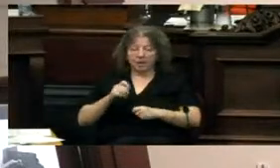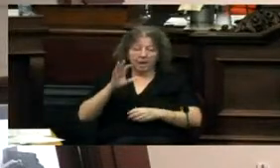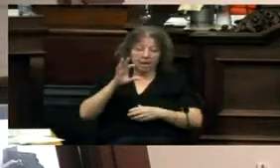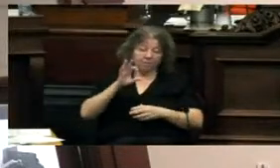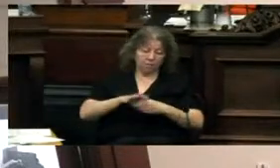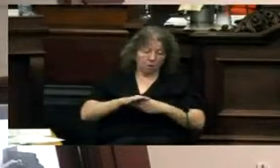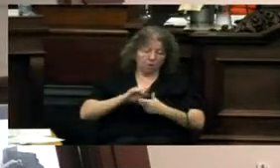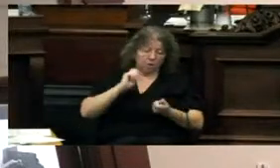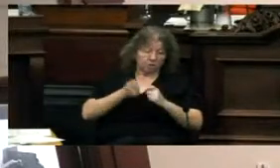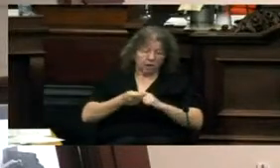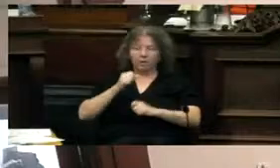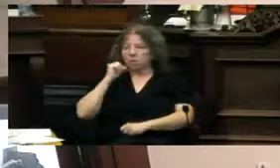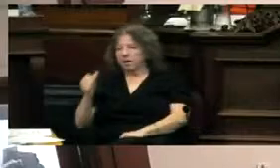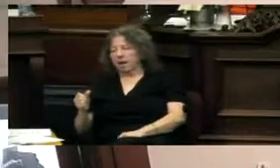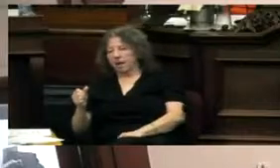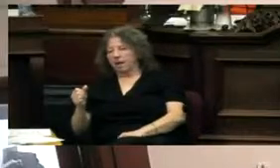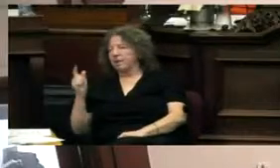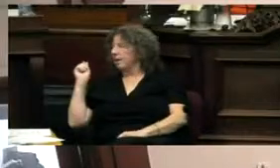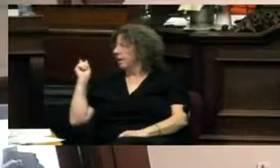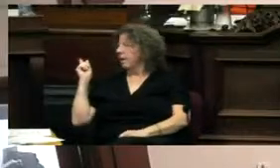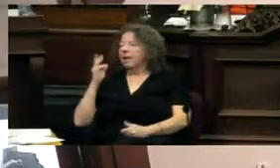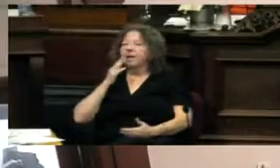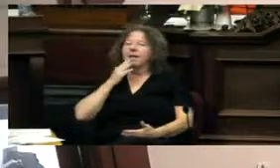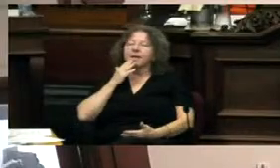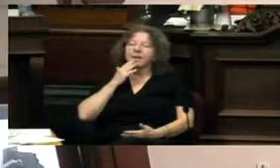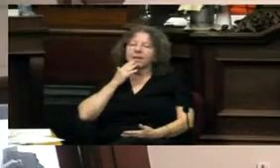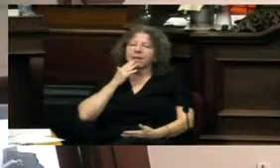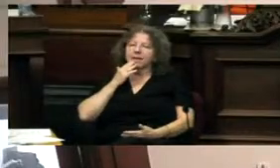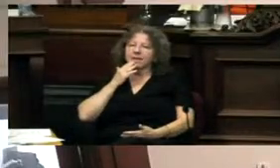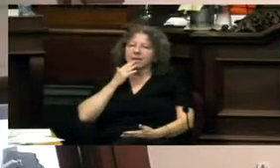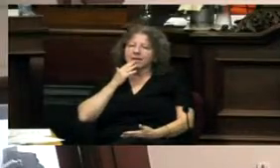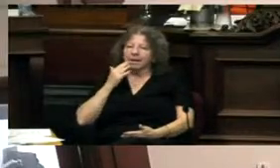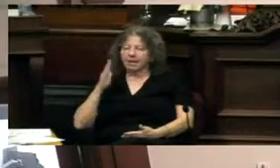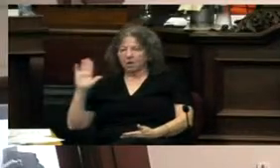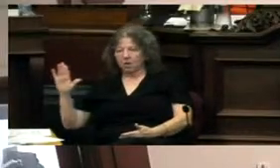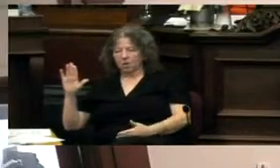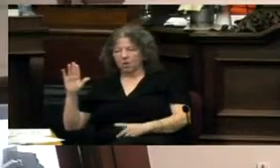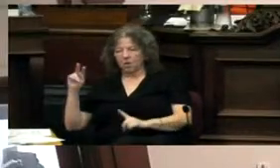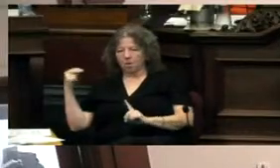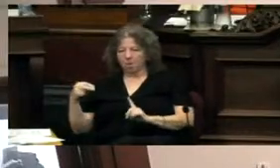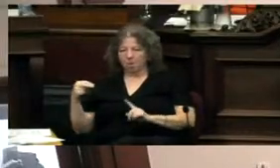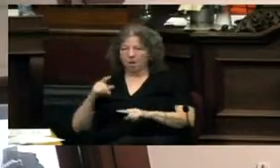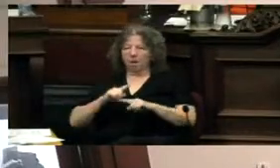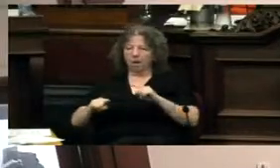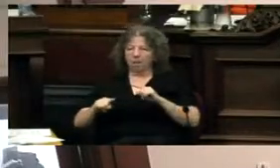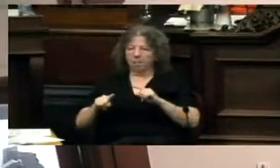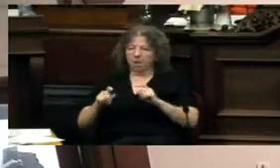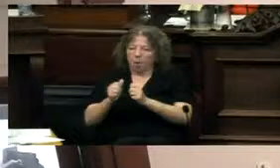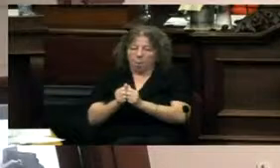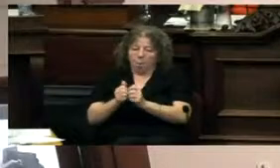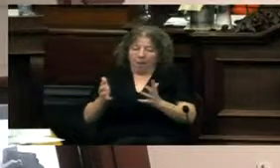see this as a one off. It is not a reason for a huge, monstrous policy change. It's a vote.